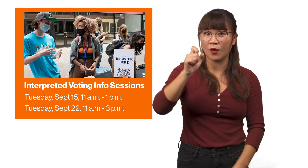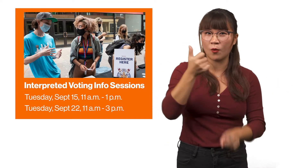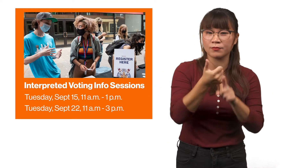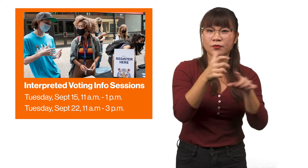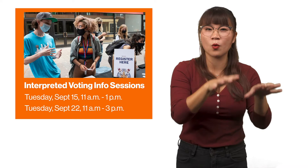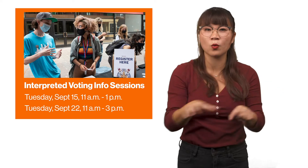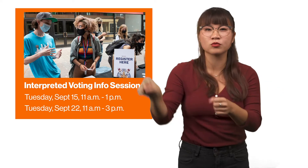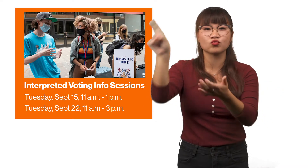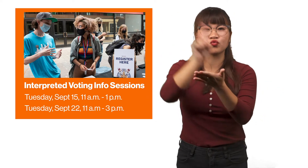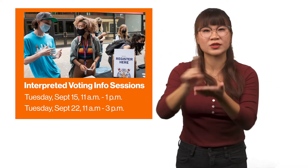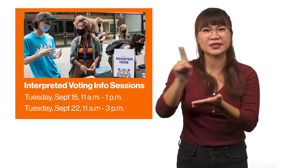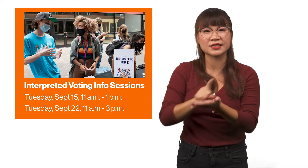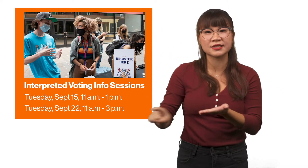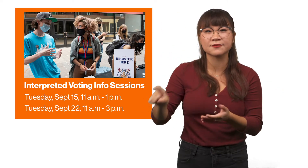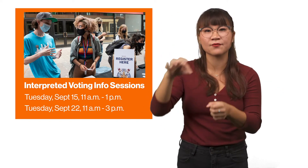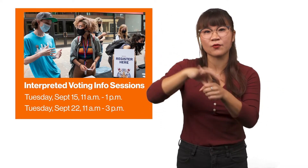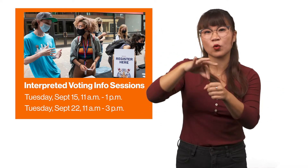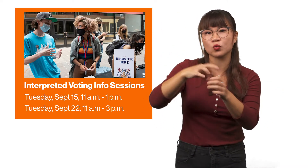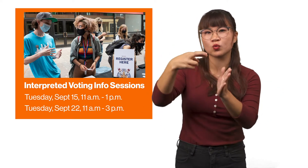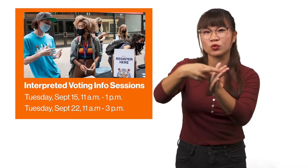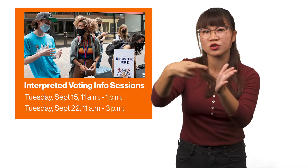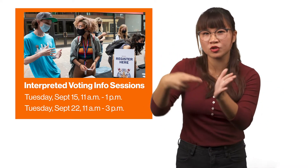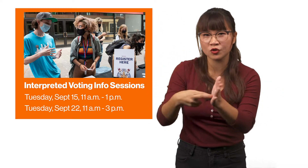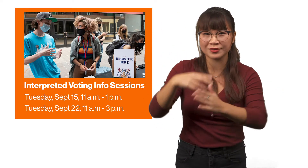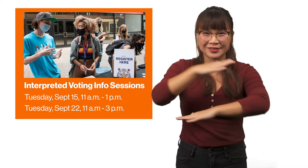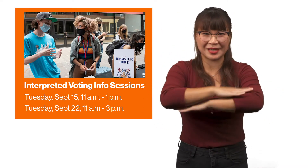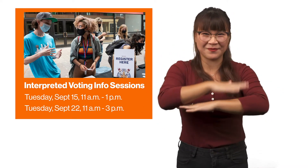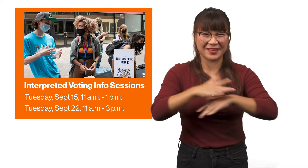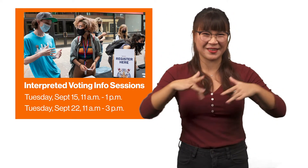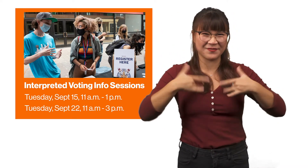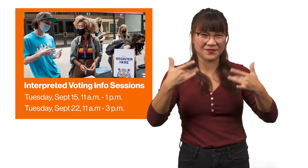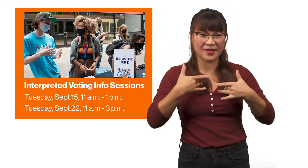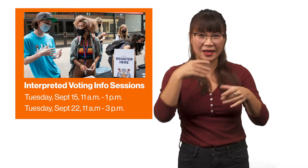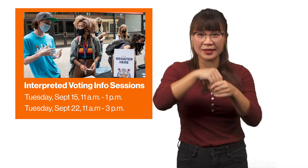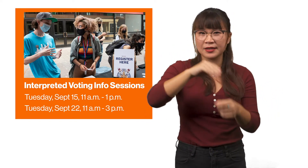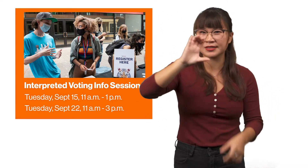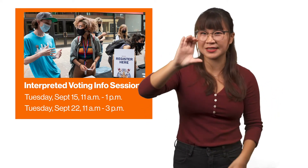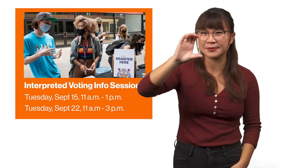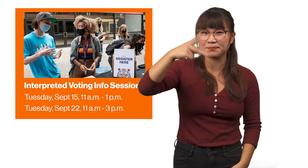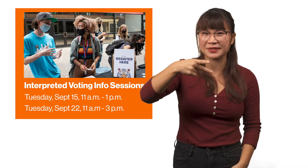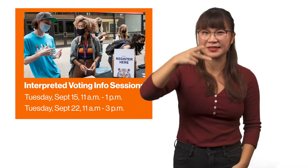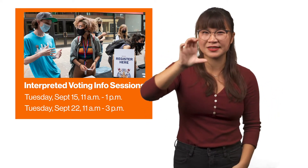Roar the Vote is hosting weekly voter registration tabling events